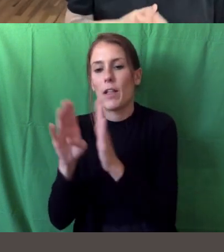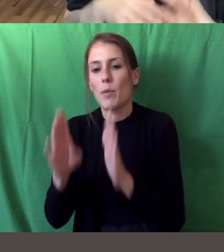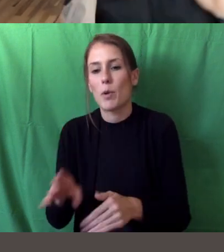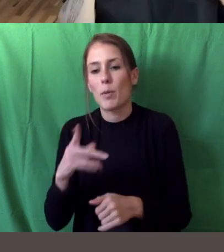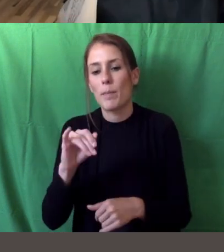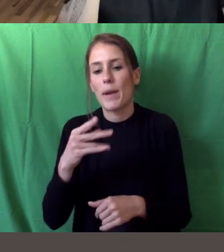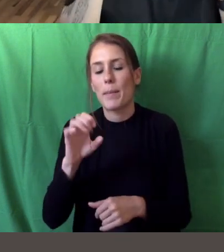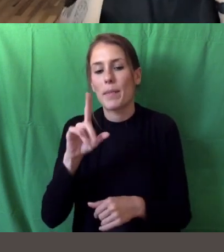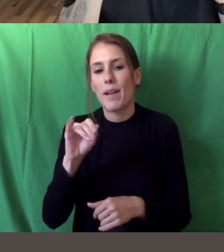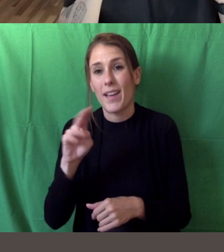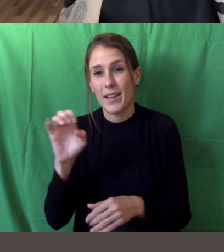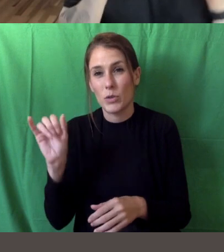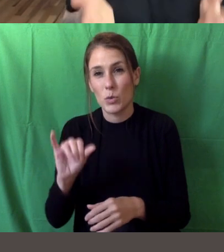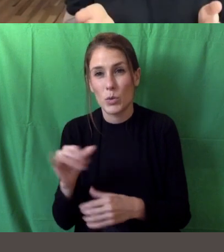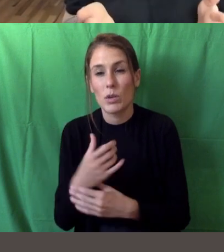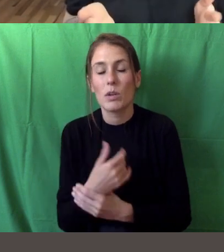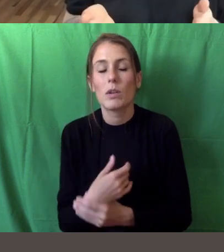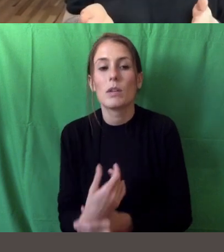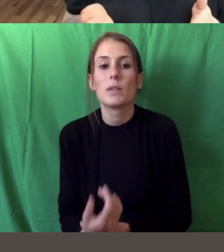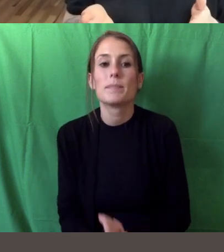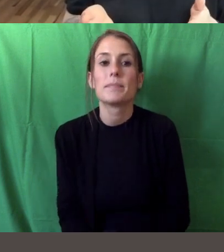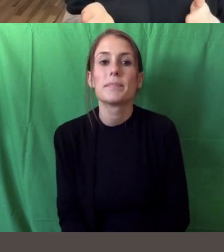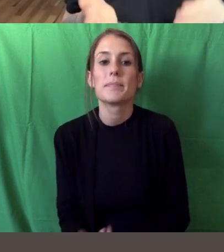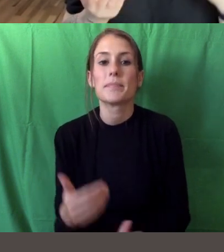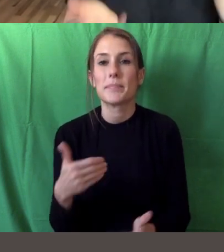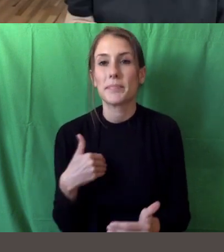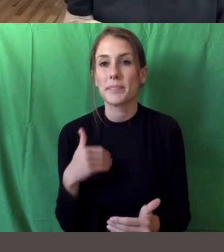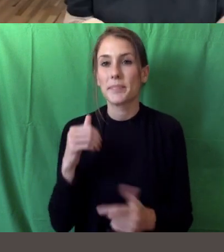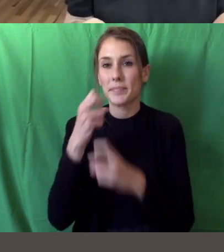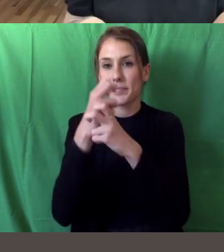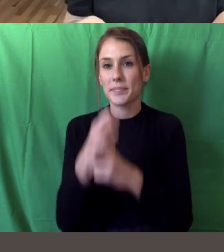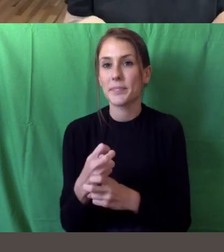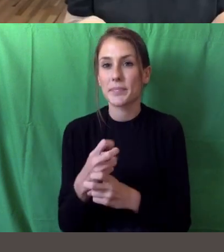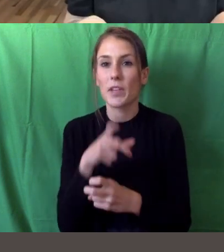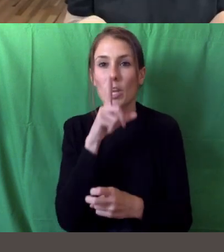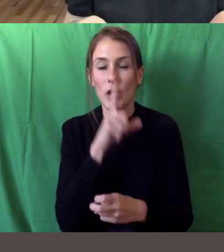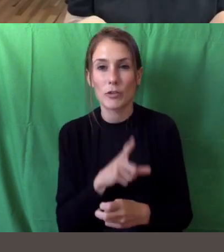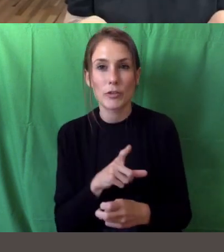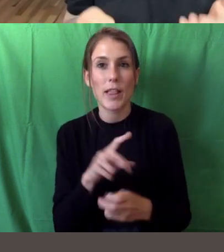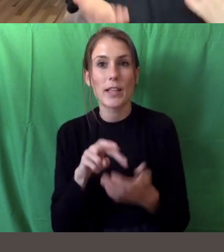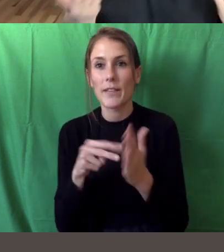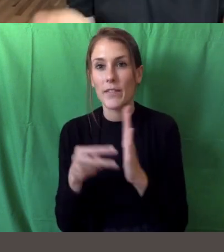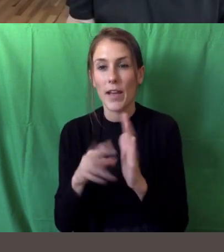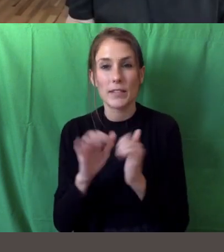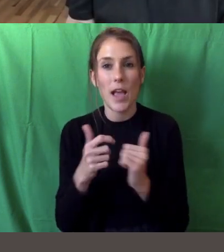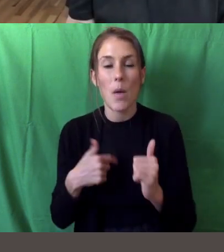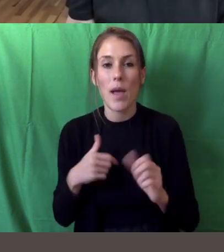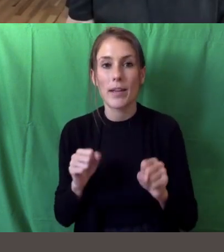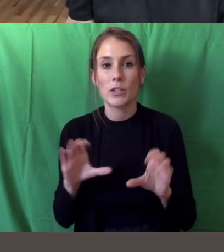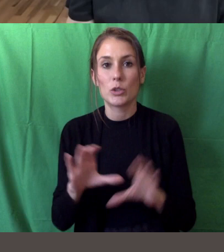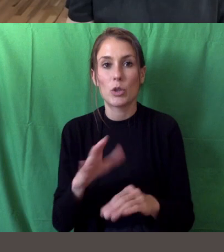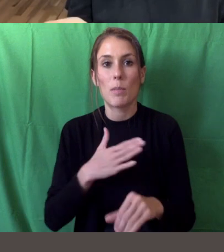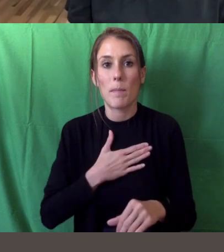provider. And in here, I have the skeleton that defines how I can do my provisioning and deployment